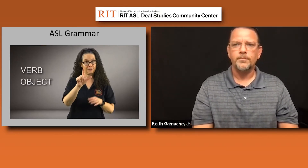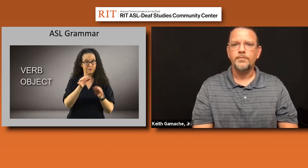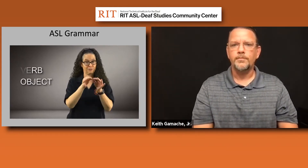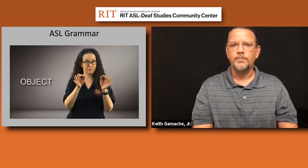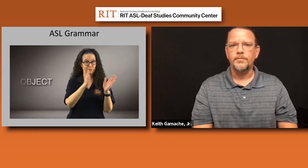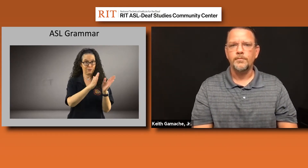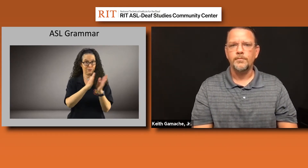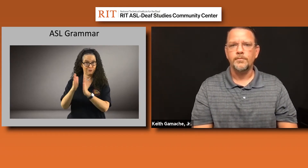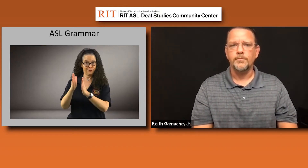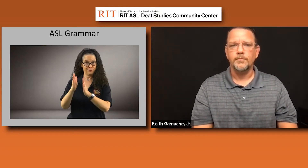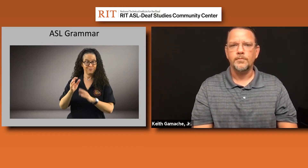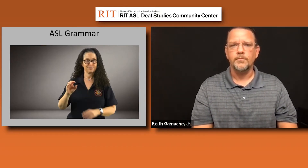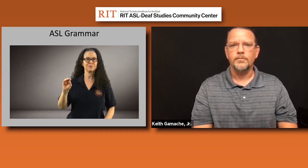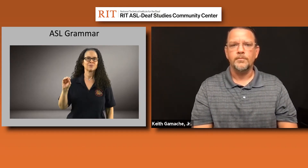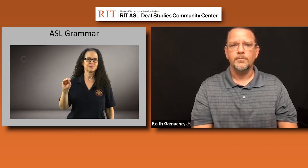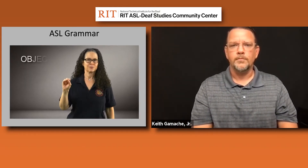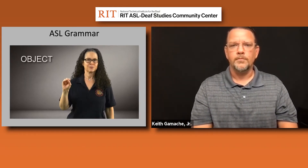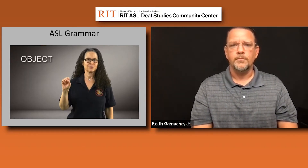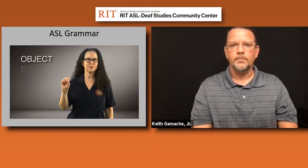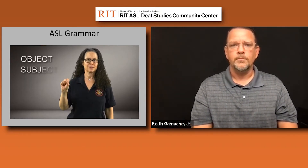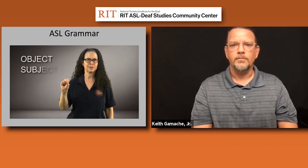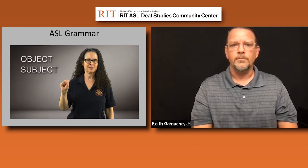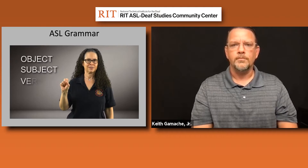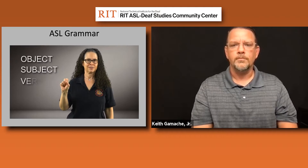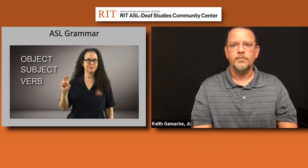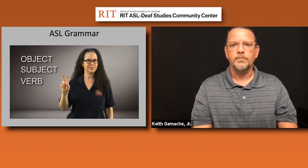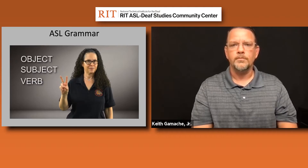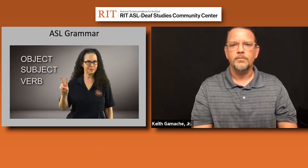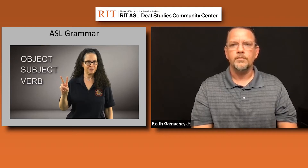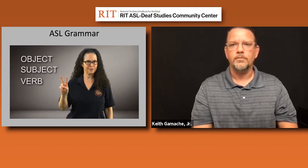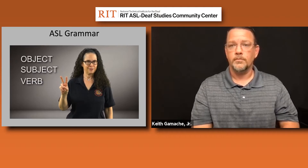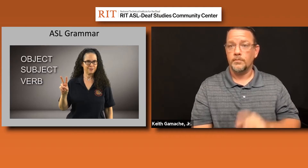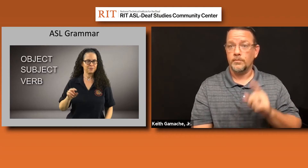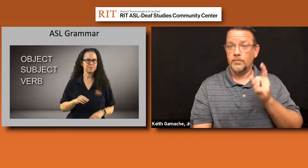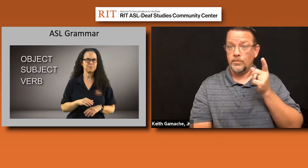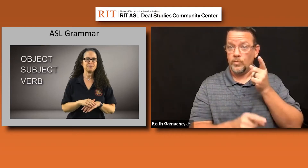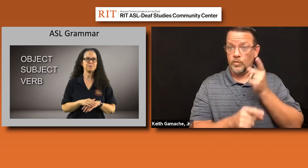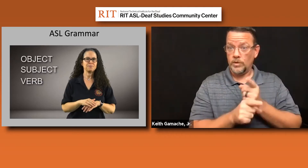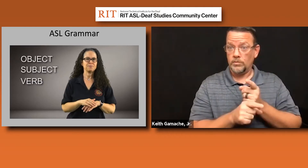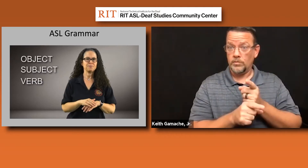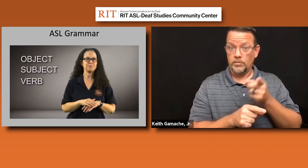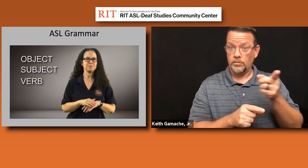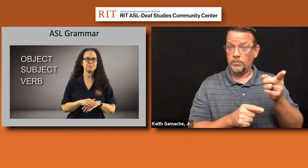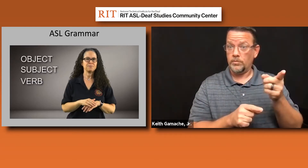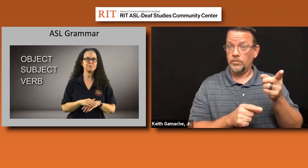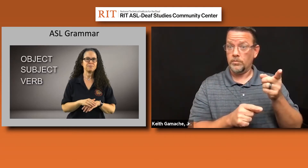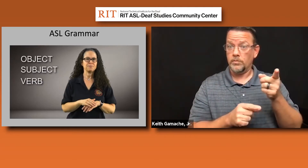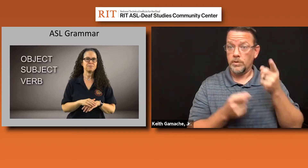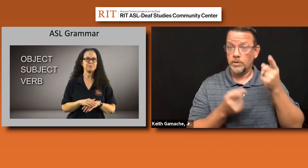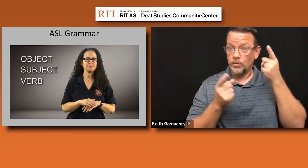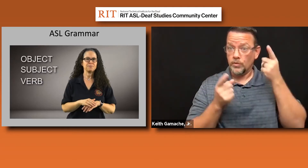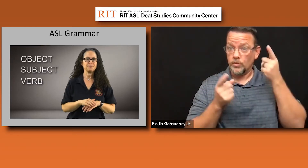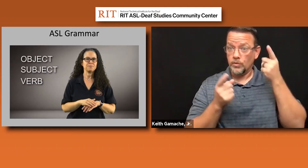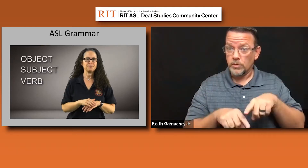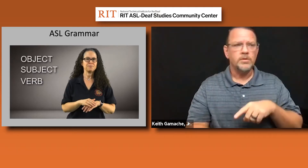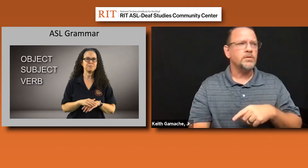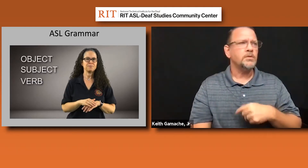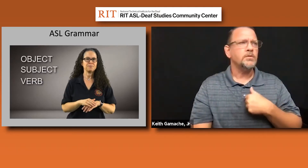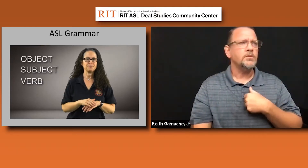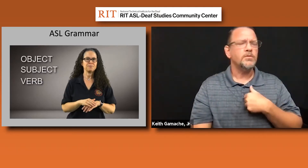whereas ASL grammatical structure, is object, subject, verb, OSV. And Keith's saying: Do you agree with that?